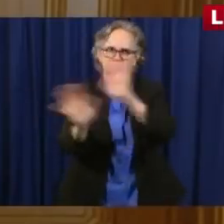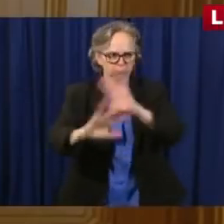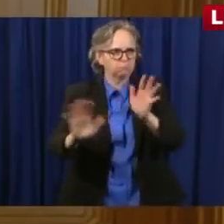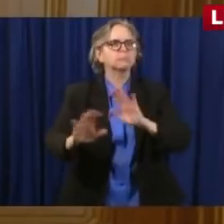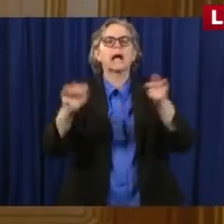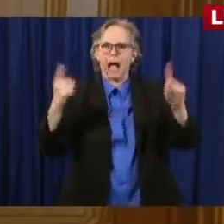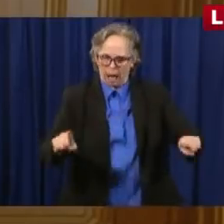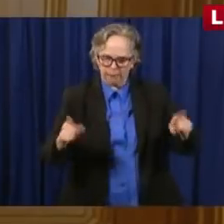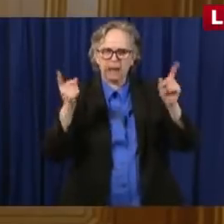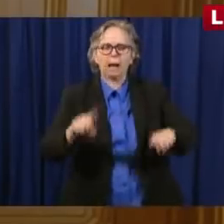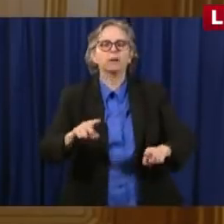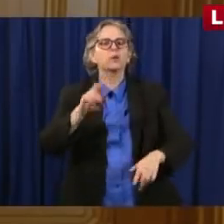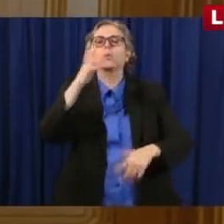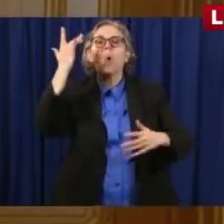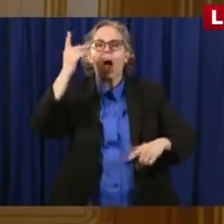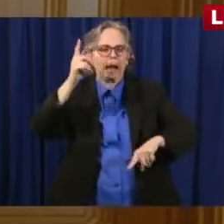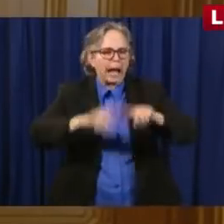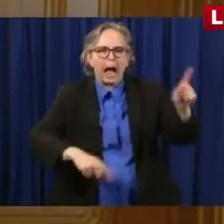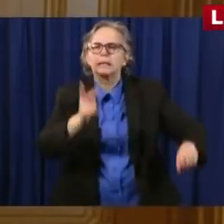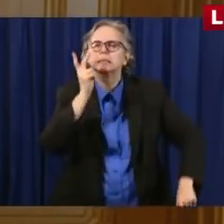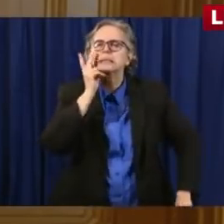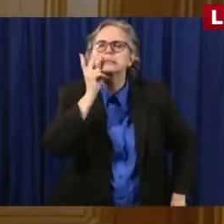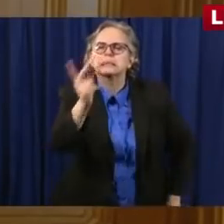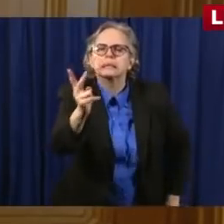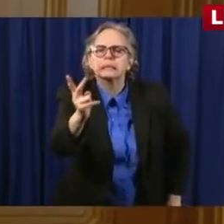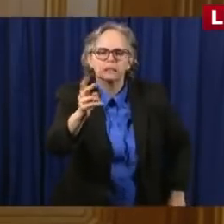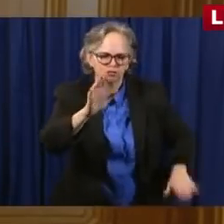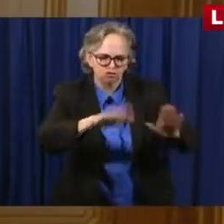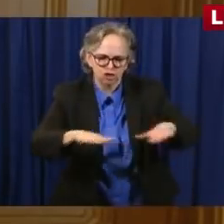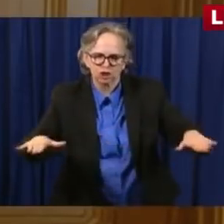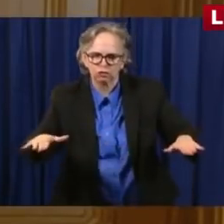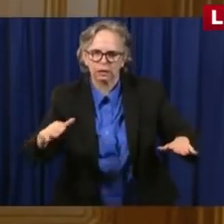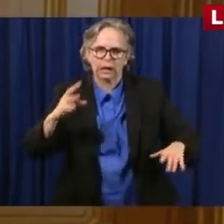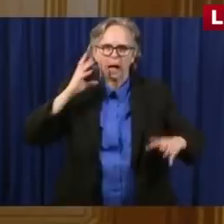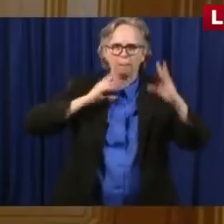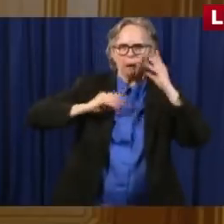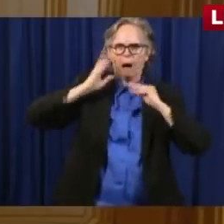IT IS BECAUSE WE DO NOT HAVE ENOUGH EYES ON THESE CHILDREN.